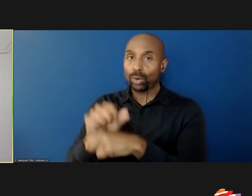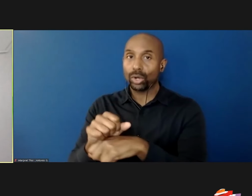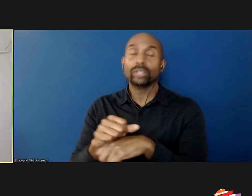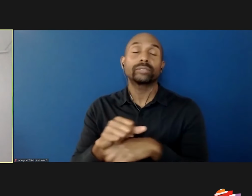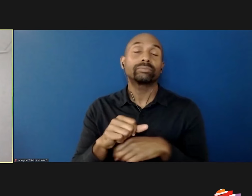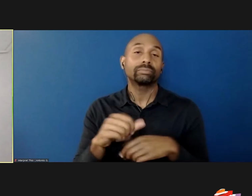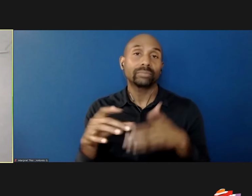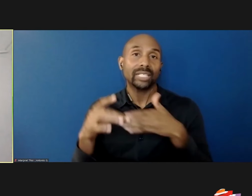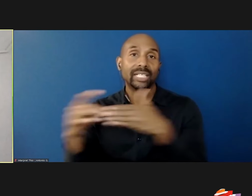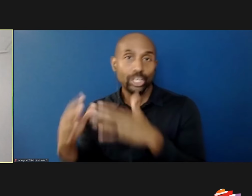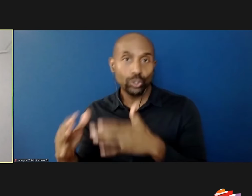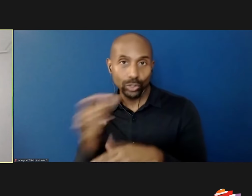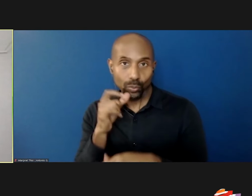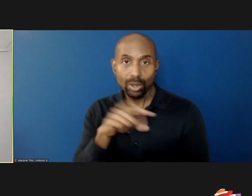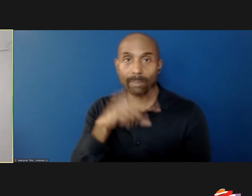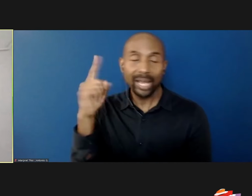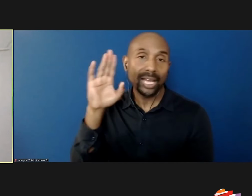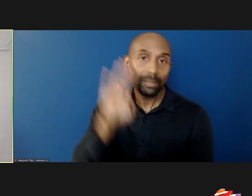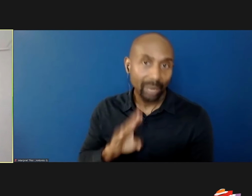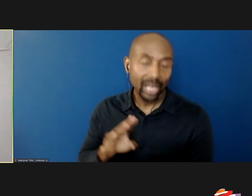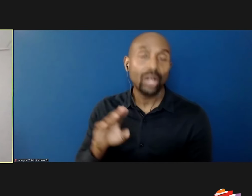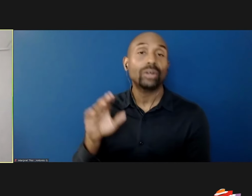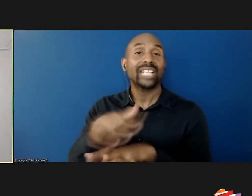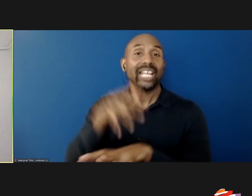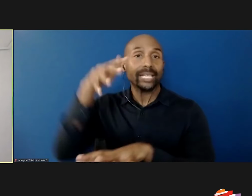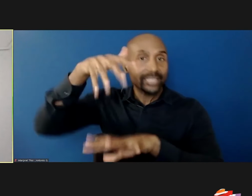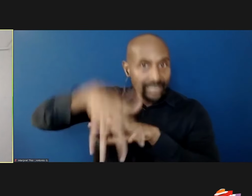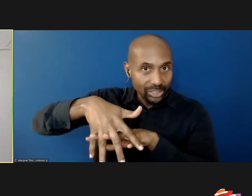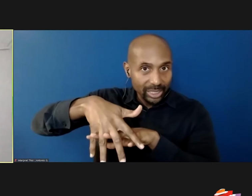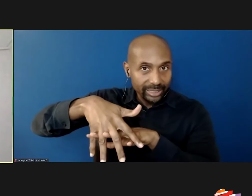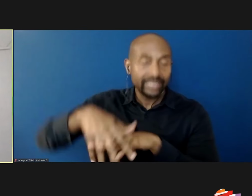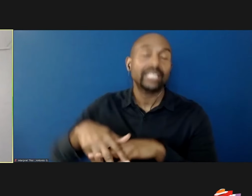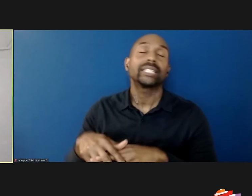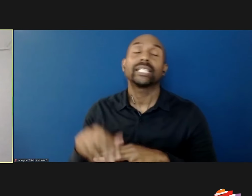People of Color globally. And as future members of this Working Group, which we're all very